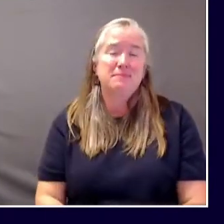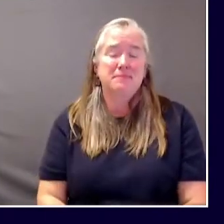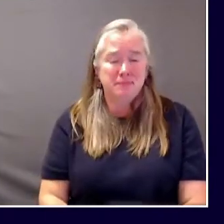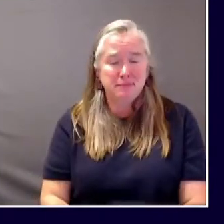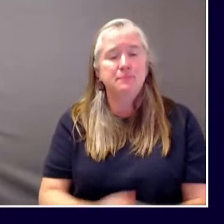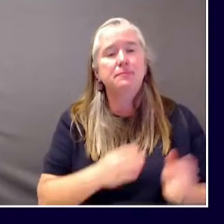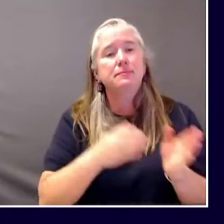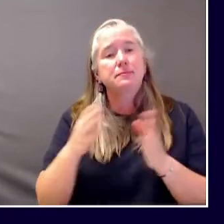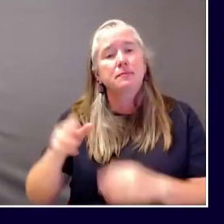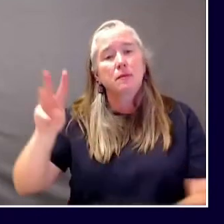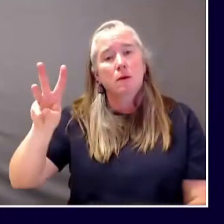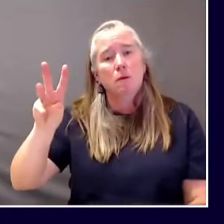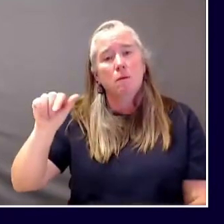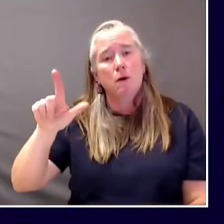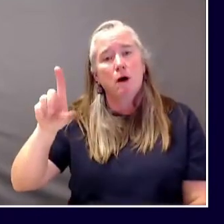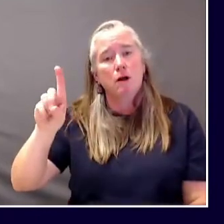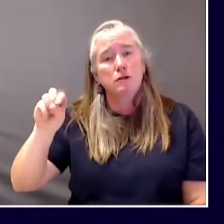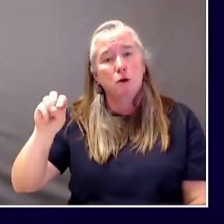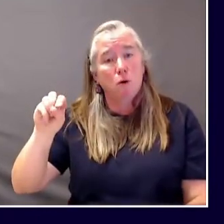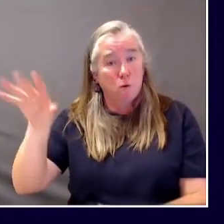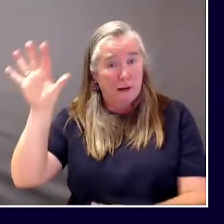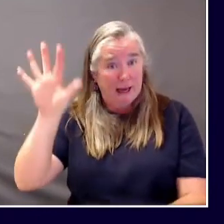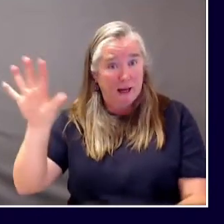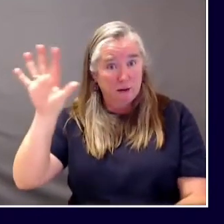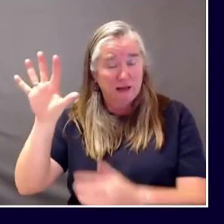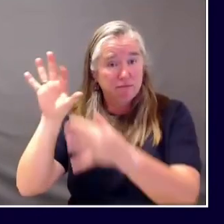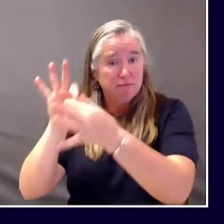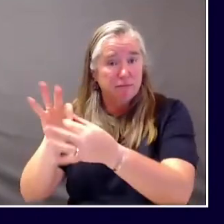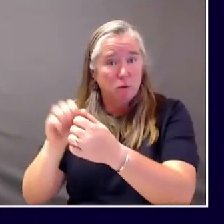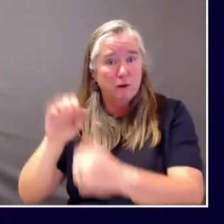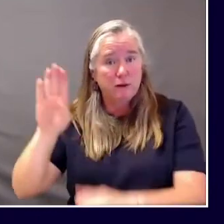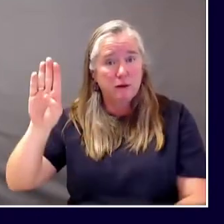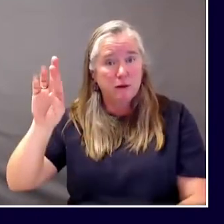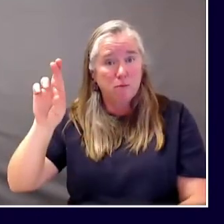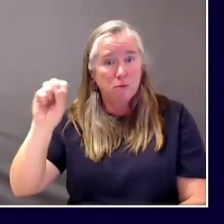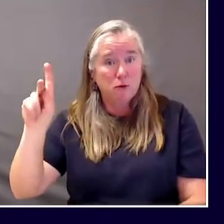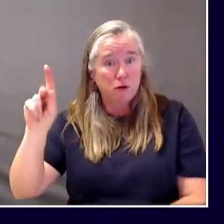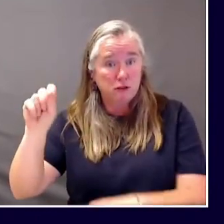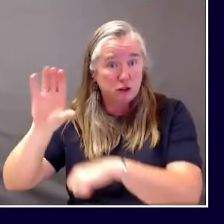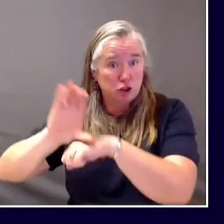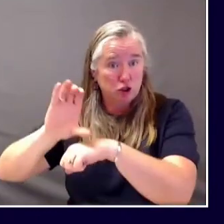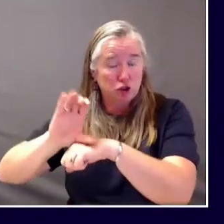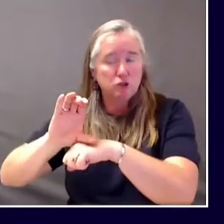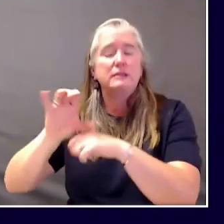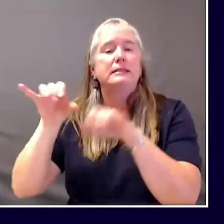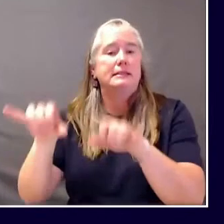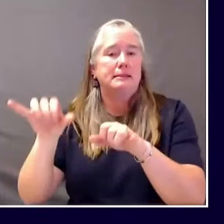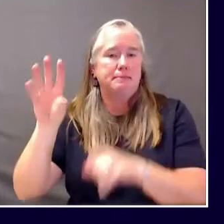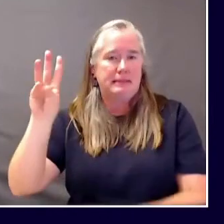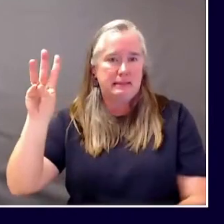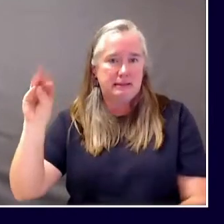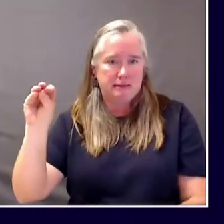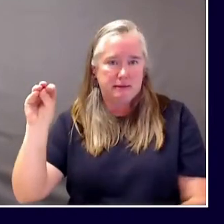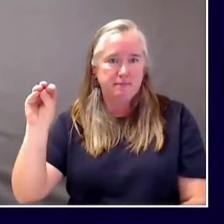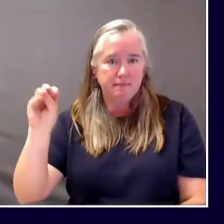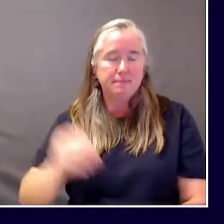the Waldo county outbreak associated with the Brooks